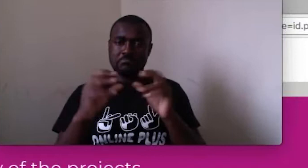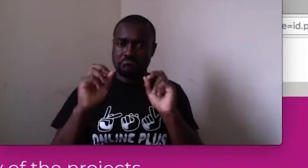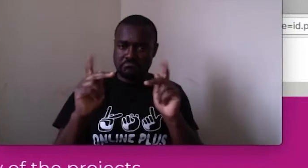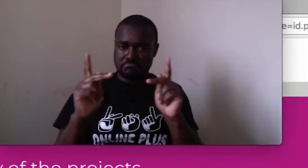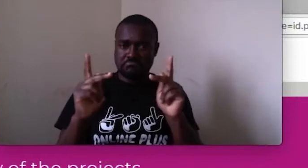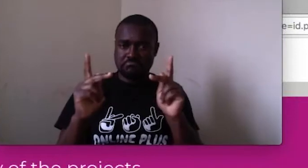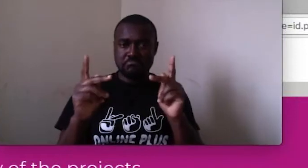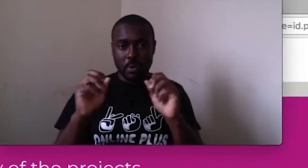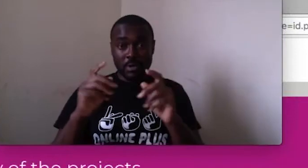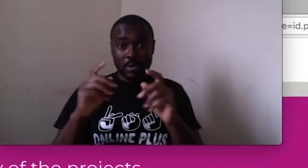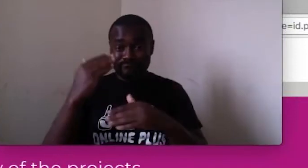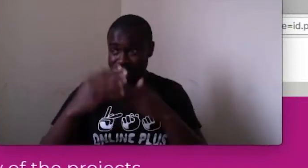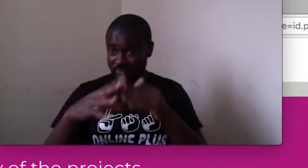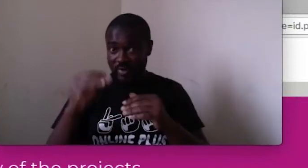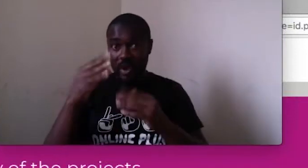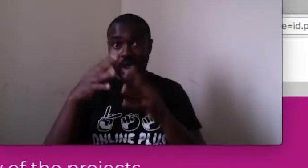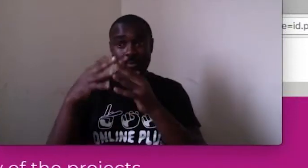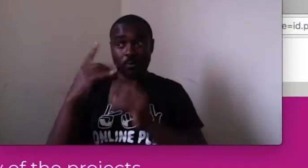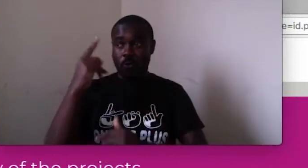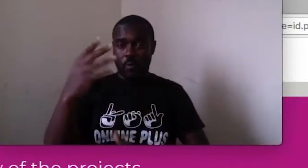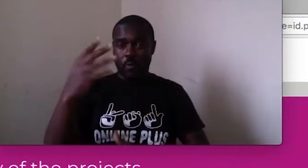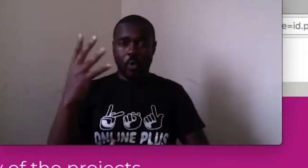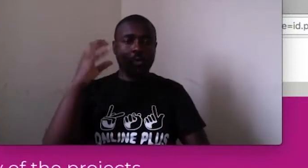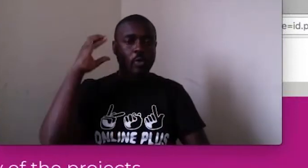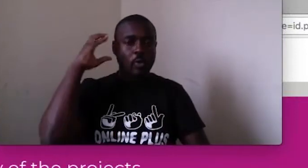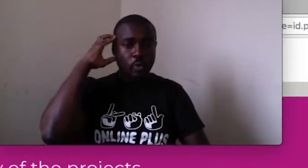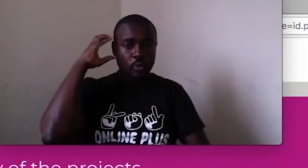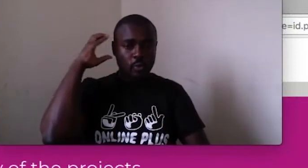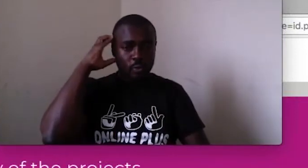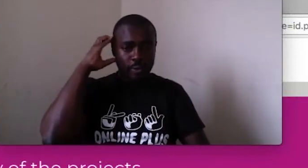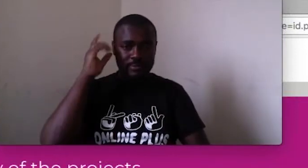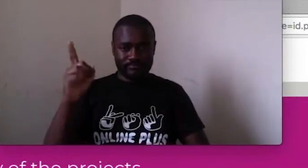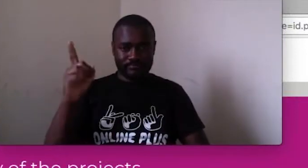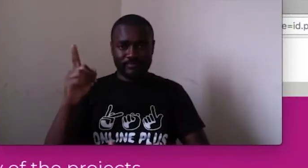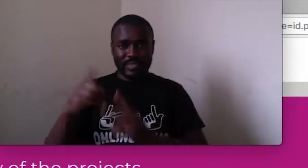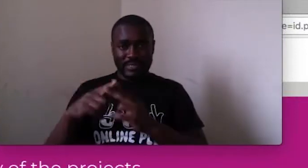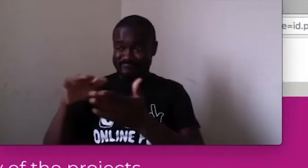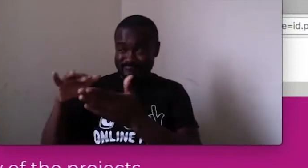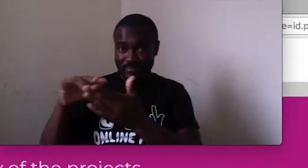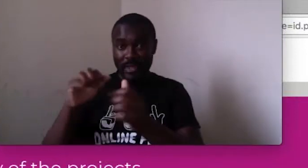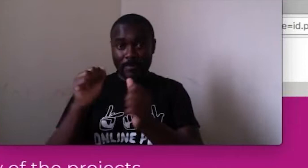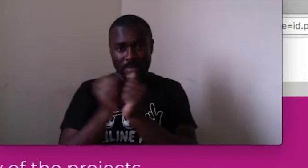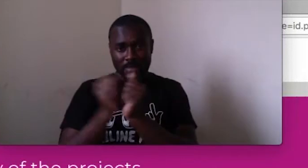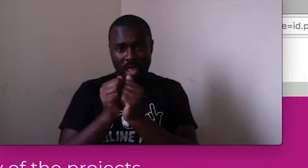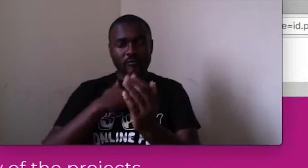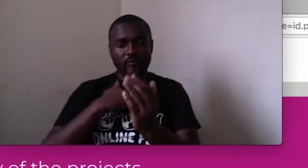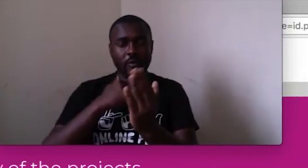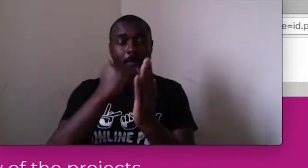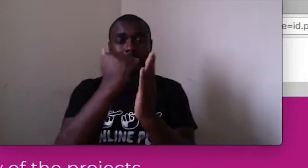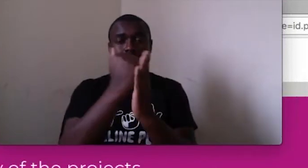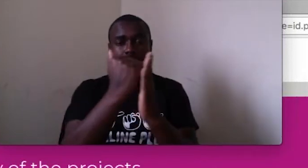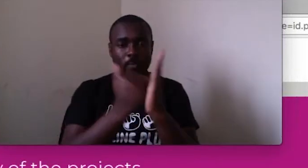I decided to go to America to further my studies So I went to a college in Ameria